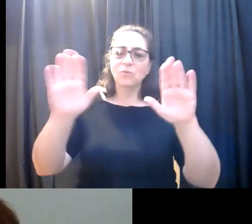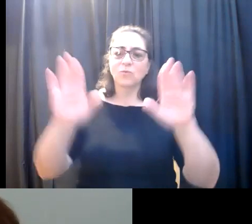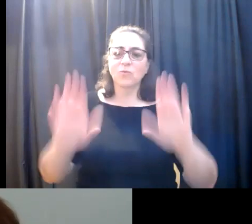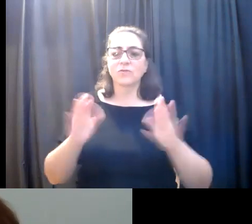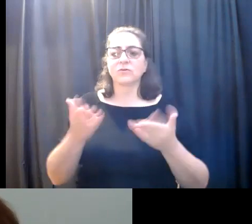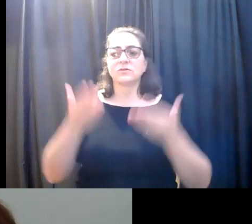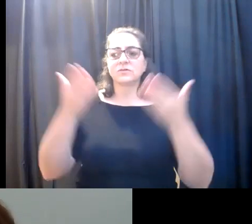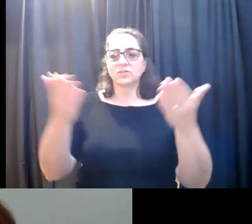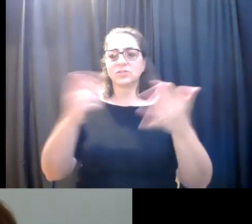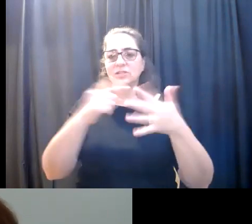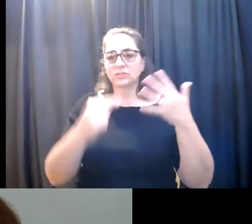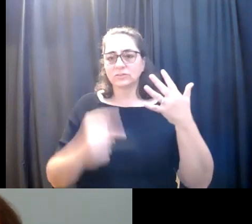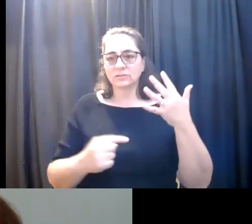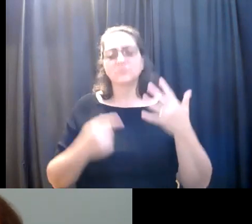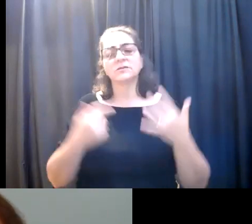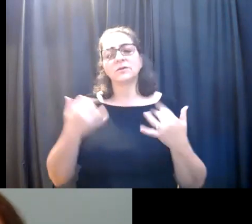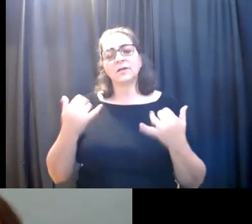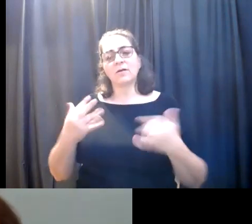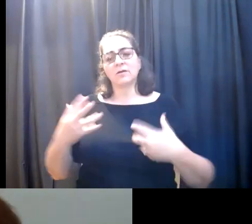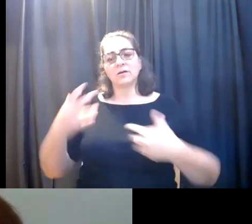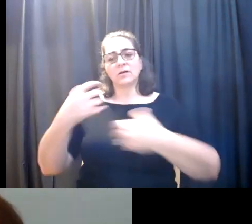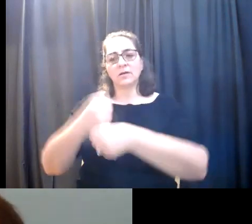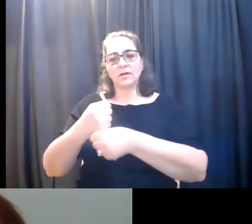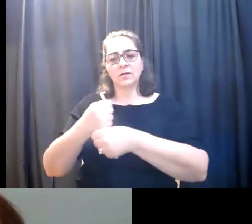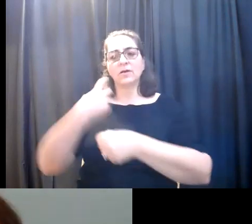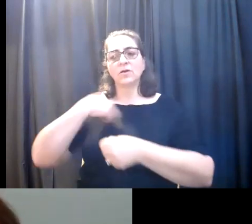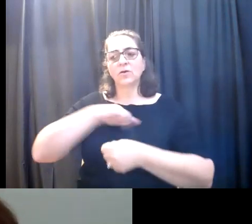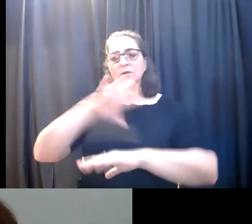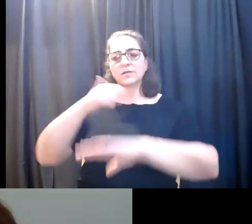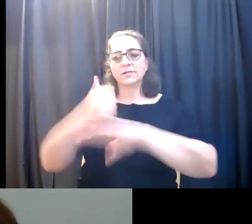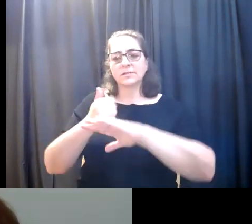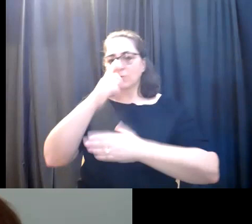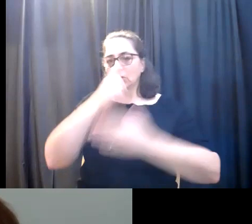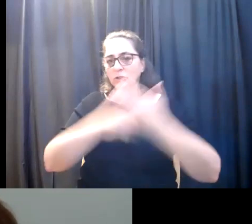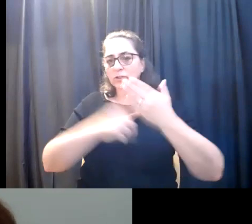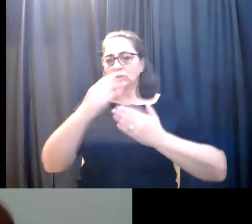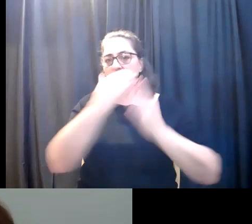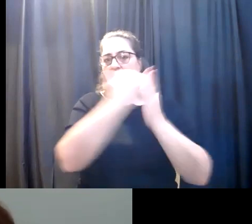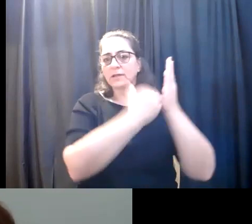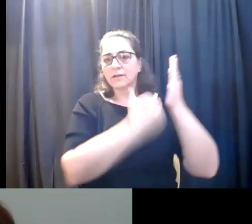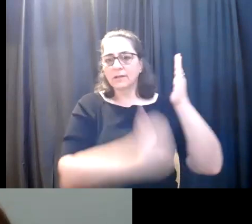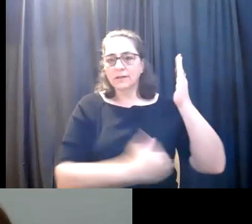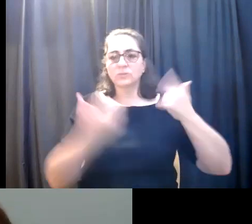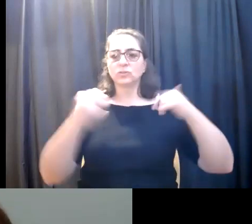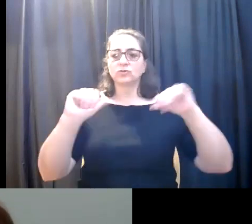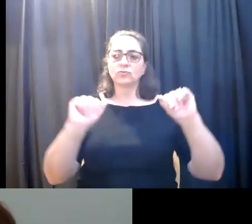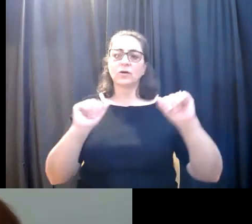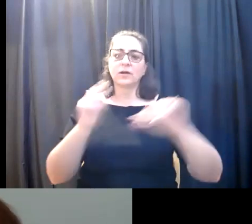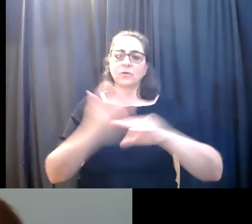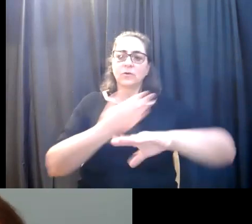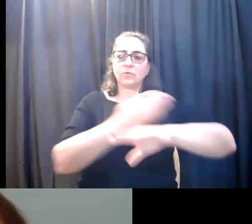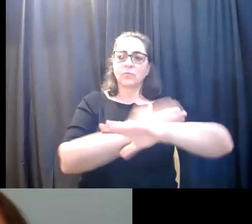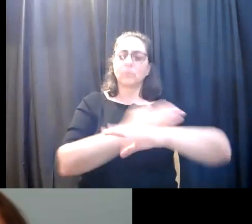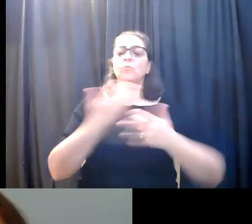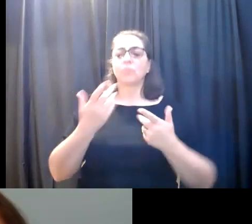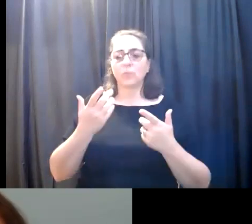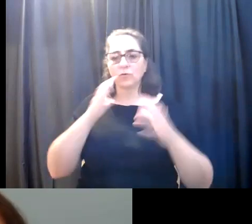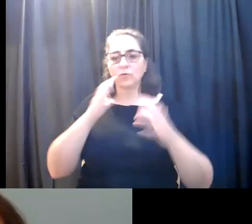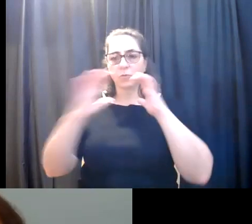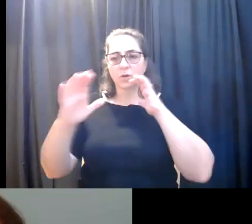That's a real good tip, in general. We have a number of questions that we will address.